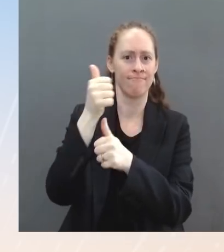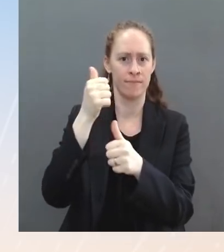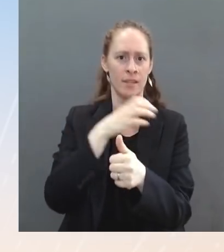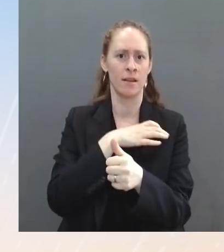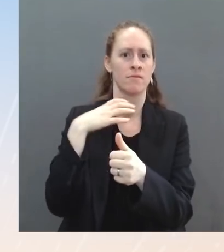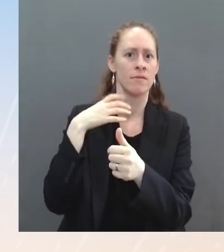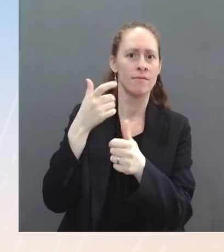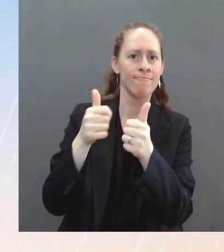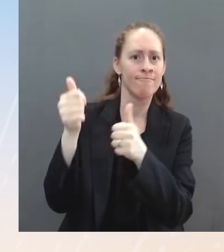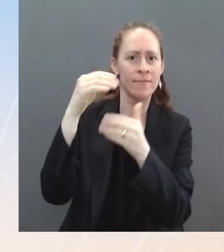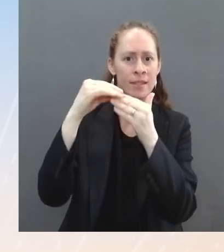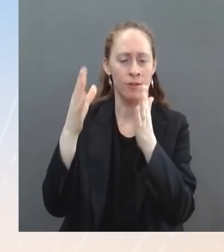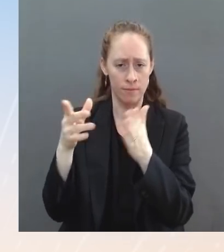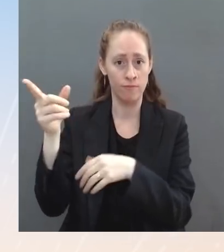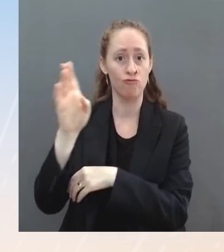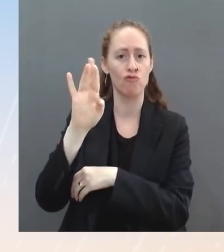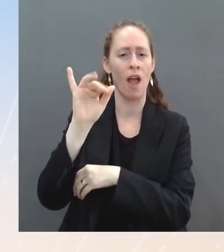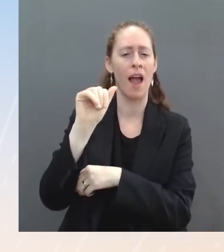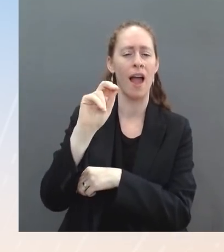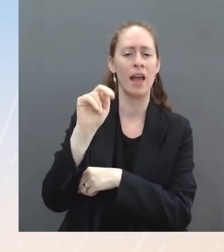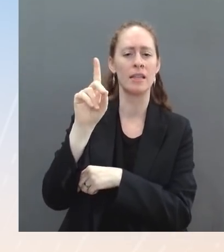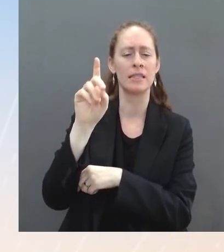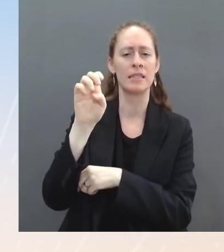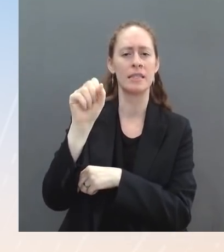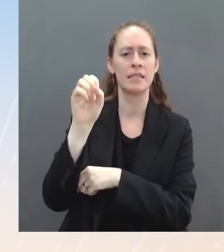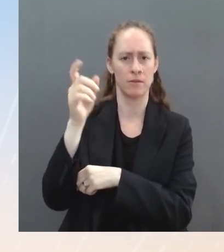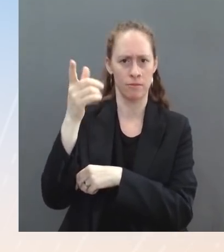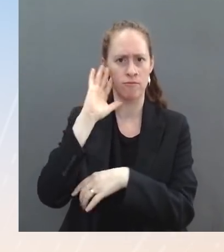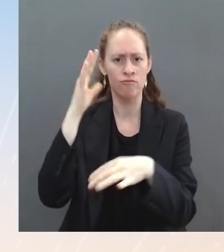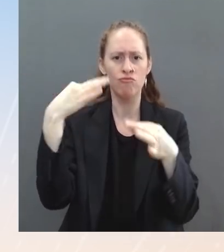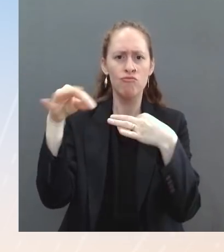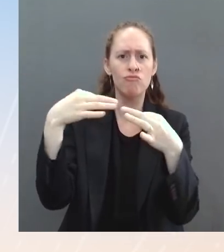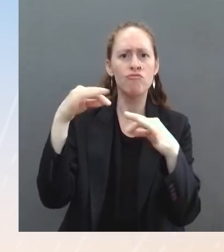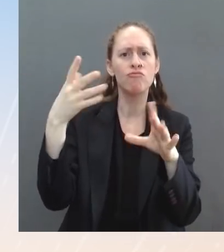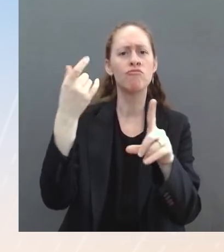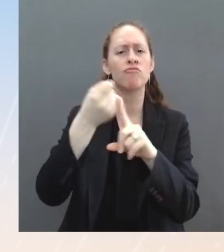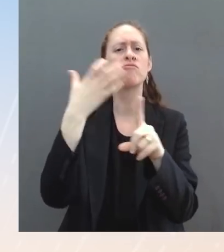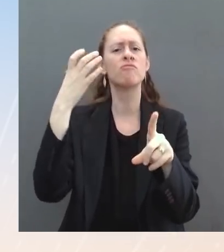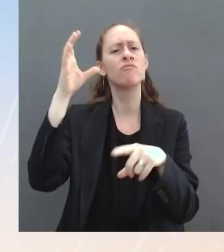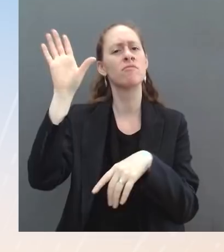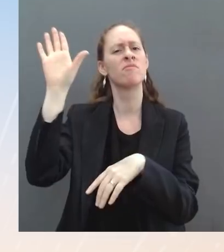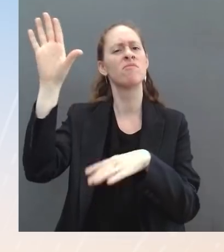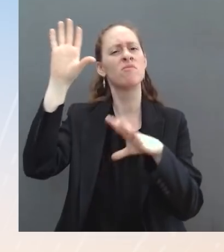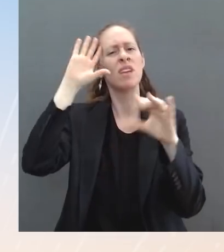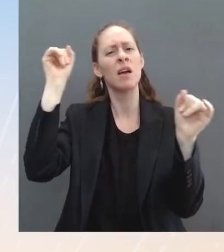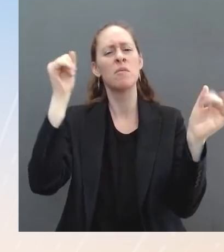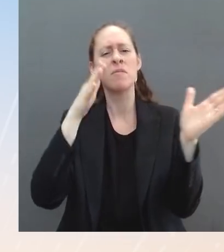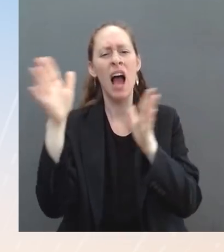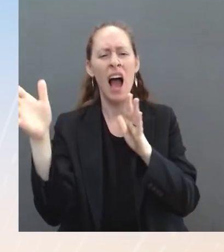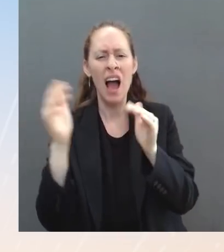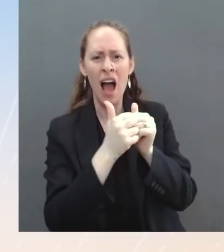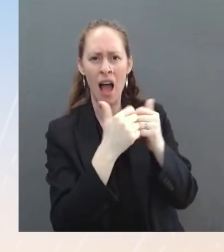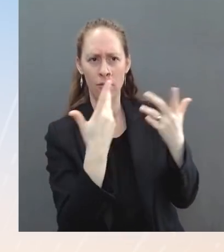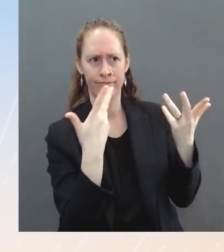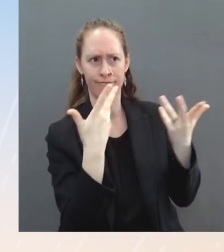today to respond to Putin's price hike by increasing the supply of oil and achieving lasting American energy independence. So, I'm going to turn it over to Brian,